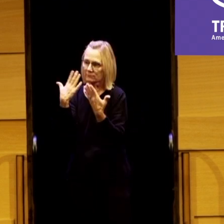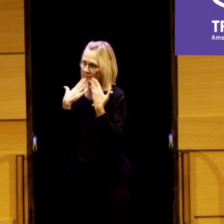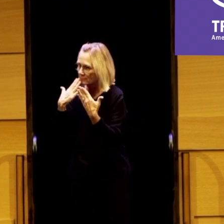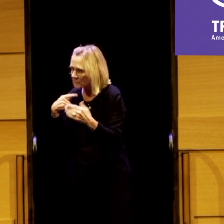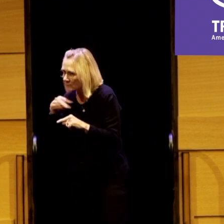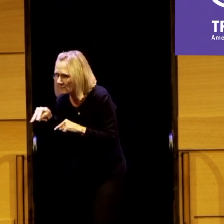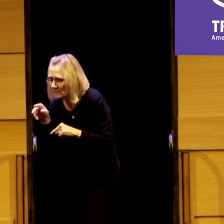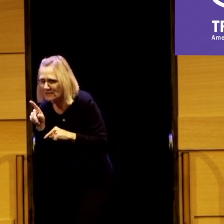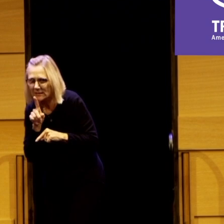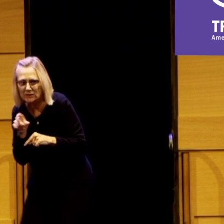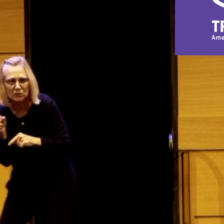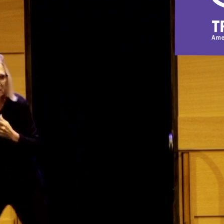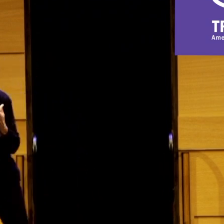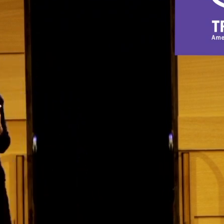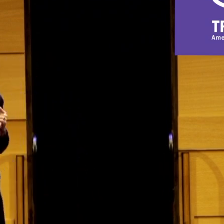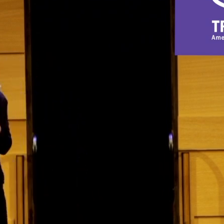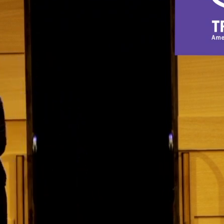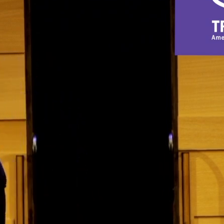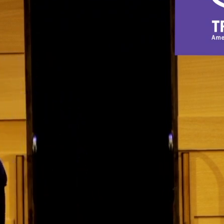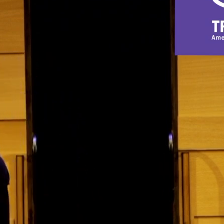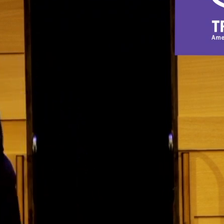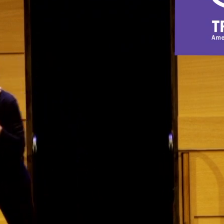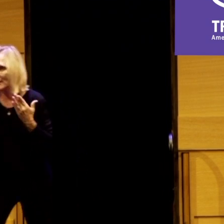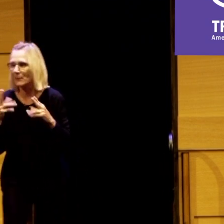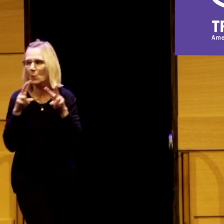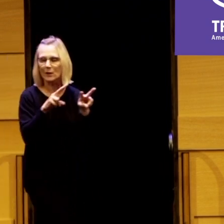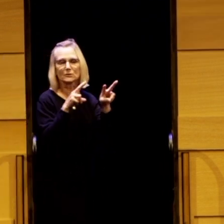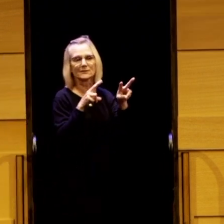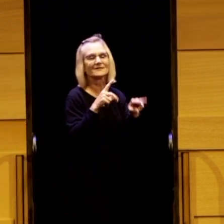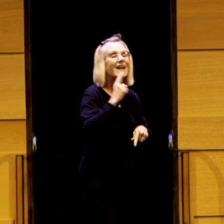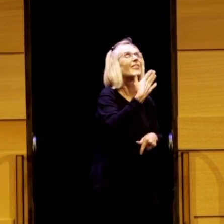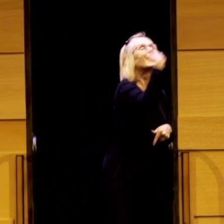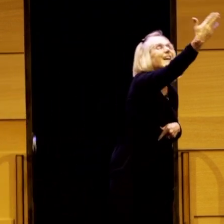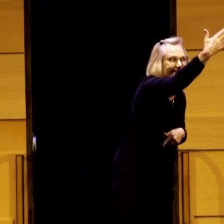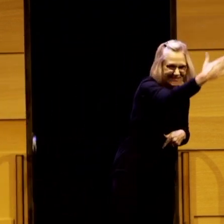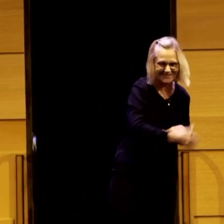Is there a representative from True Way here? No. Ah, they must be watching on the livestream I'll just say thank you.